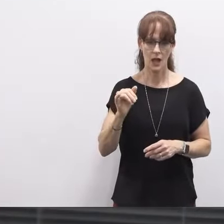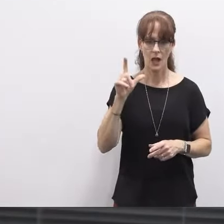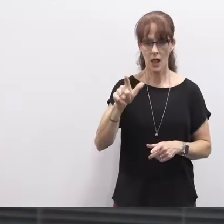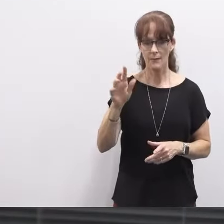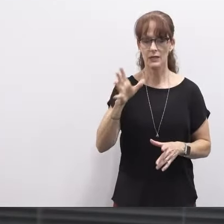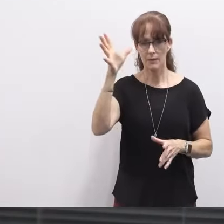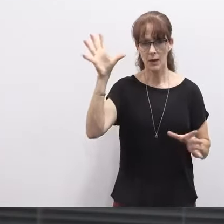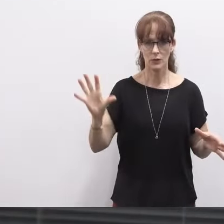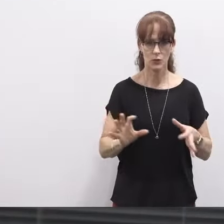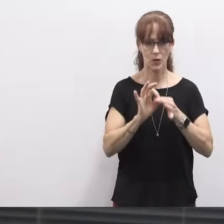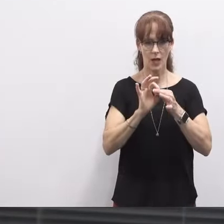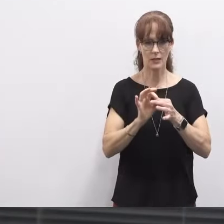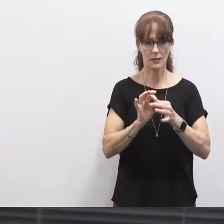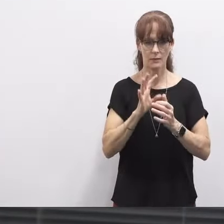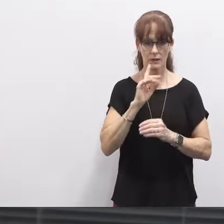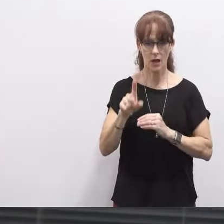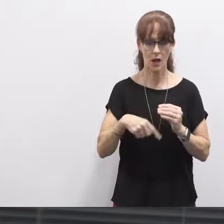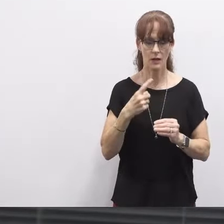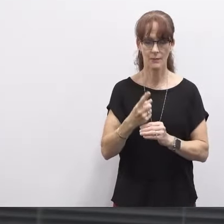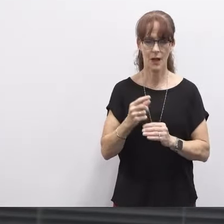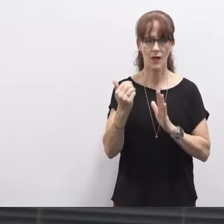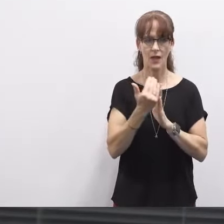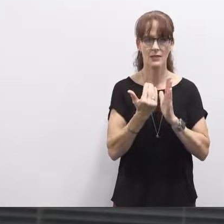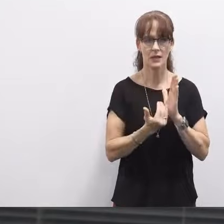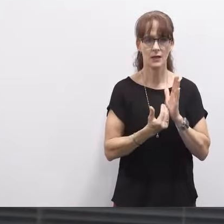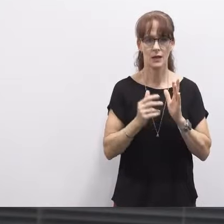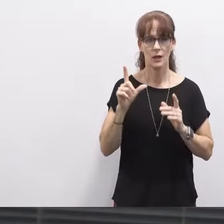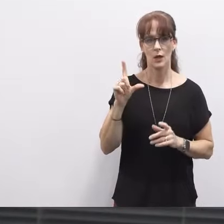I'm here to talk on the agenda item 20.1